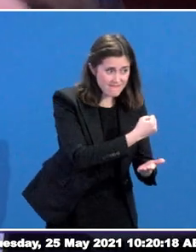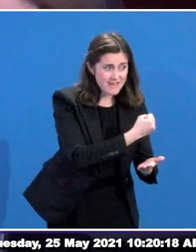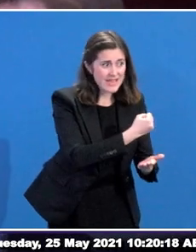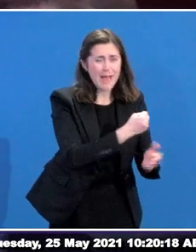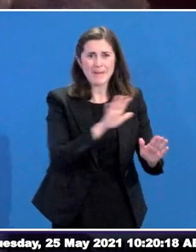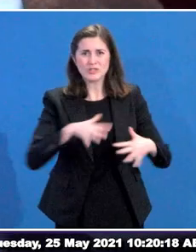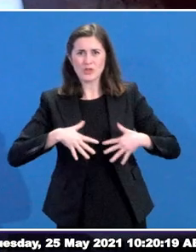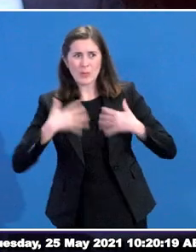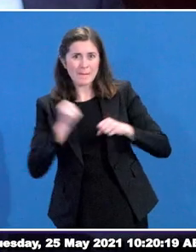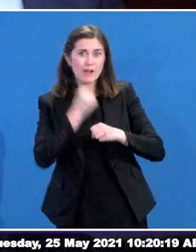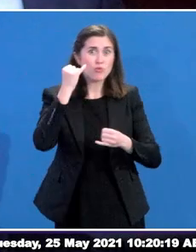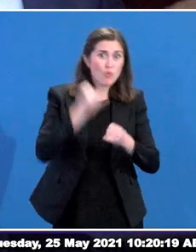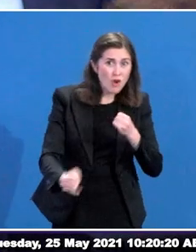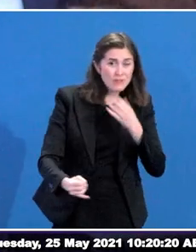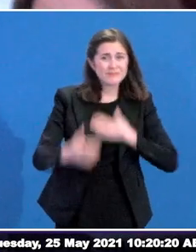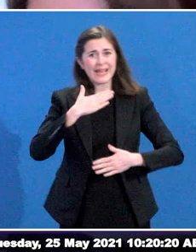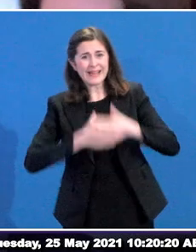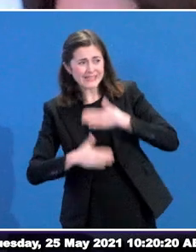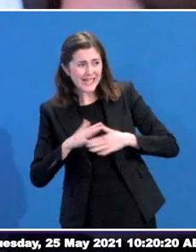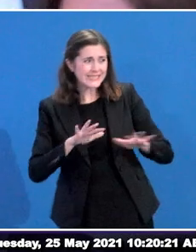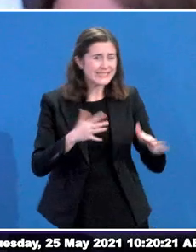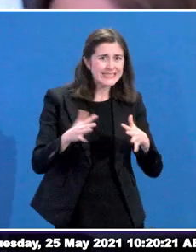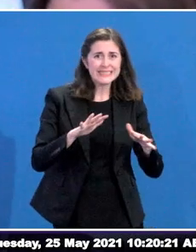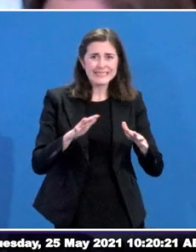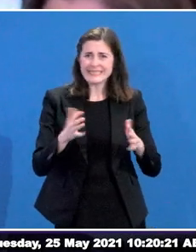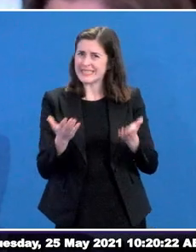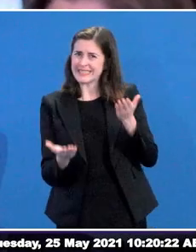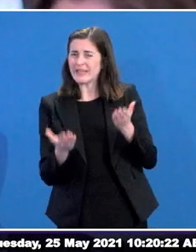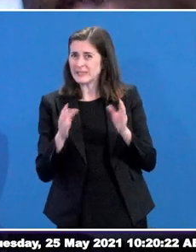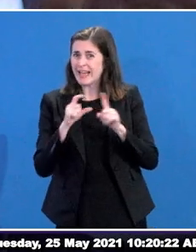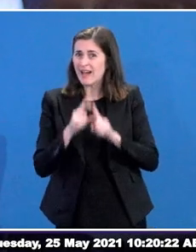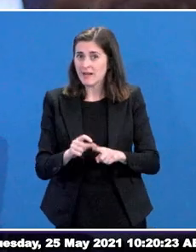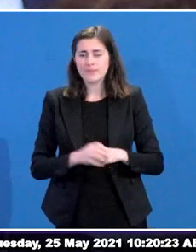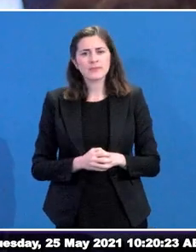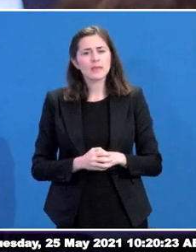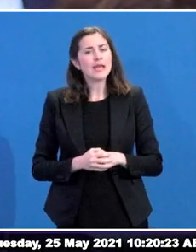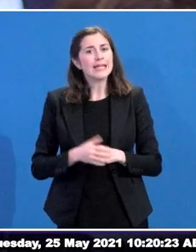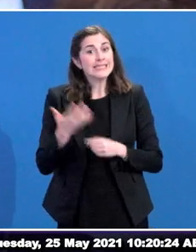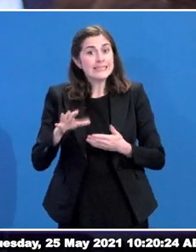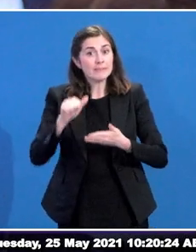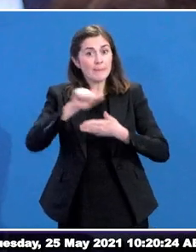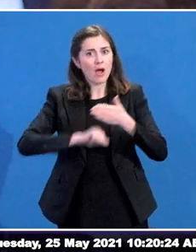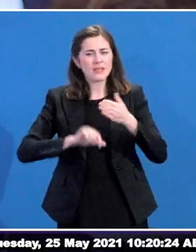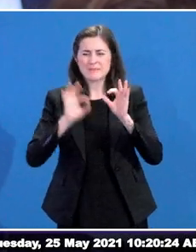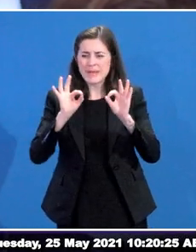equation for Melissa. They had pads that could be used